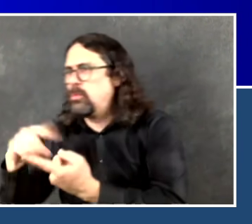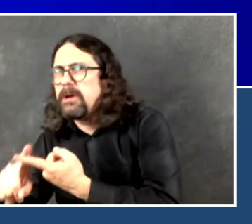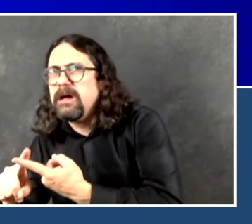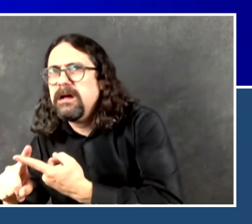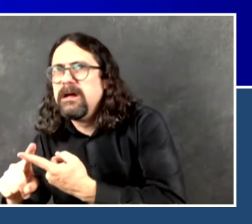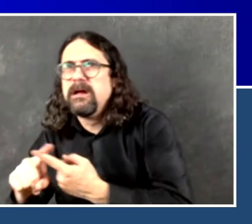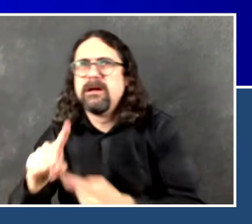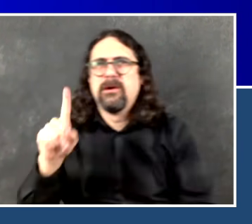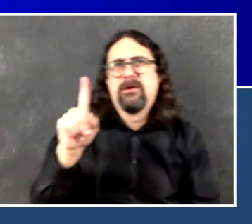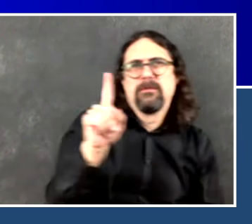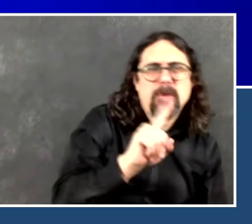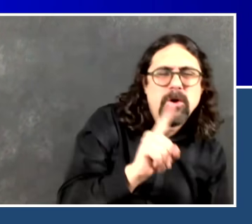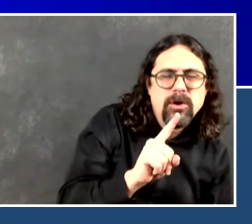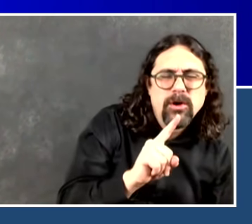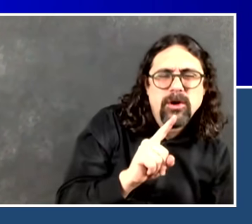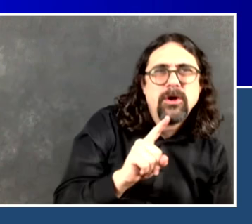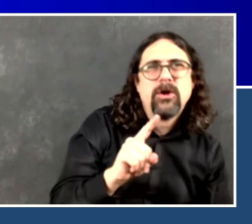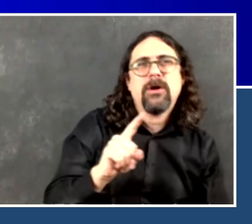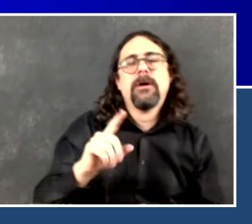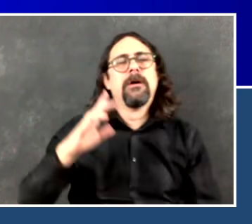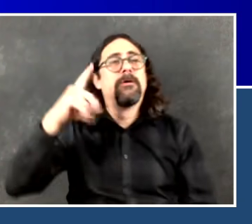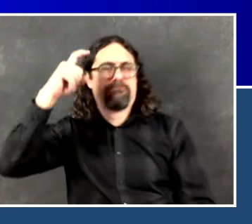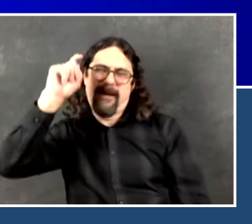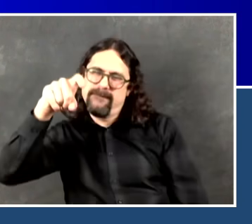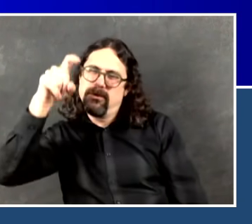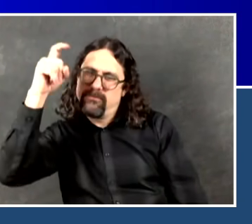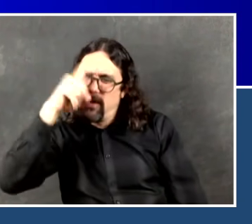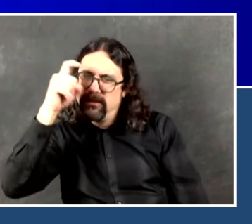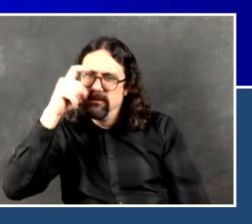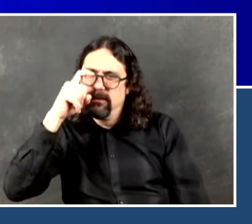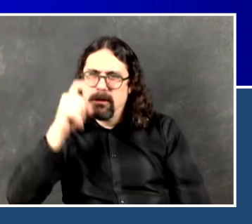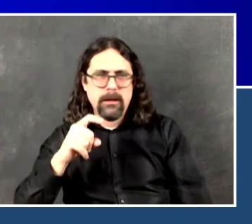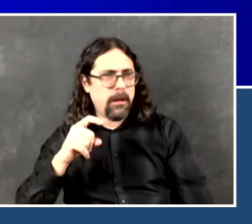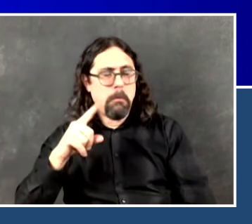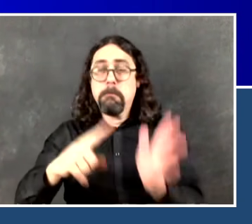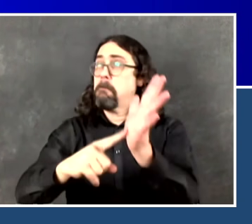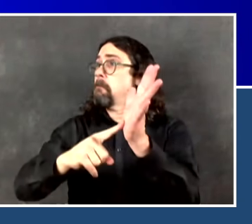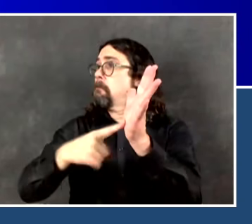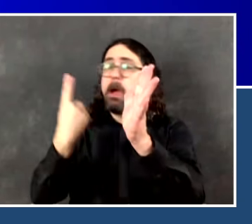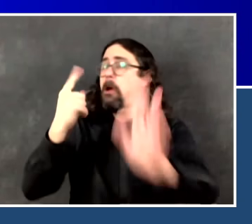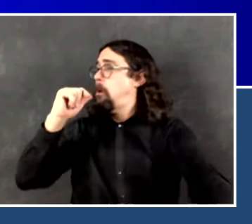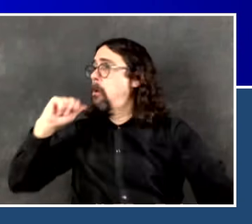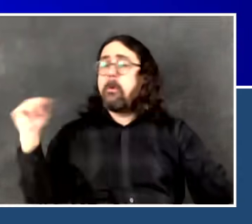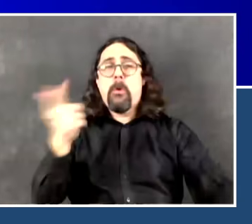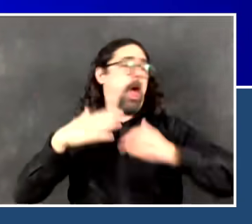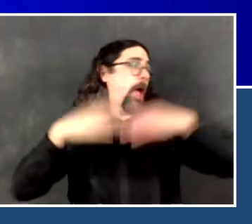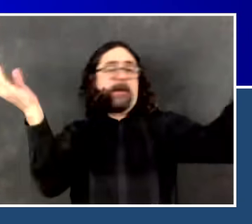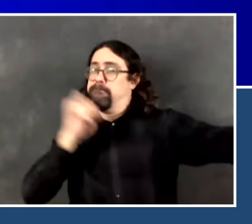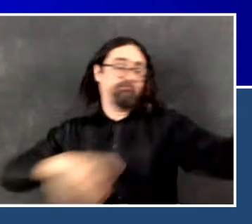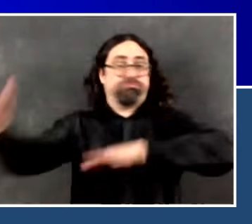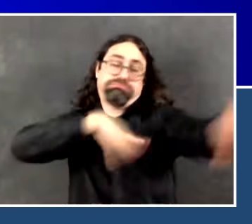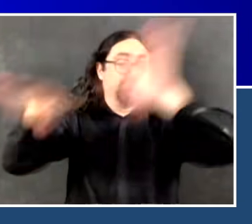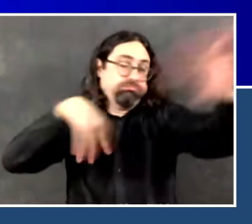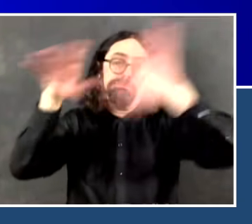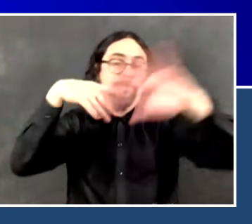ABOUT THOSE INDICATORS. LET US PRAY. ALWAYS GOING DOWN AND THINK ABOUT